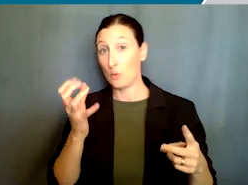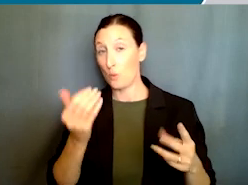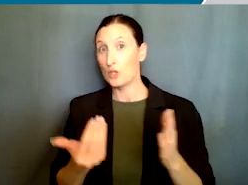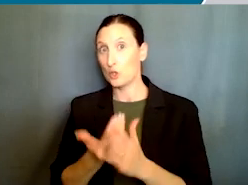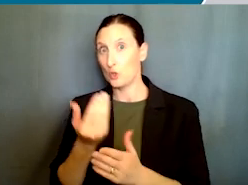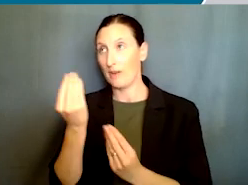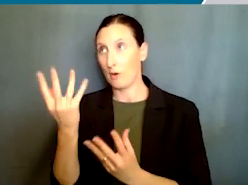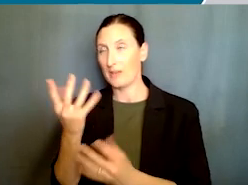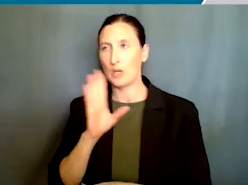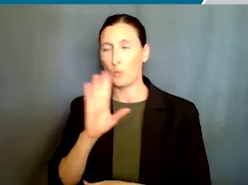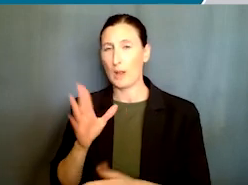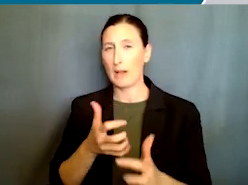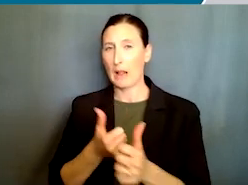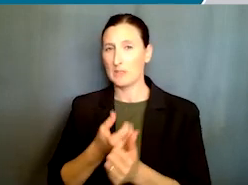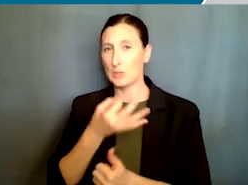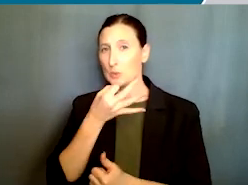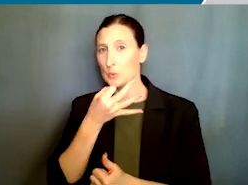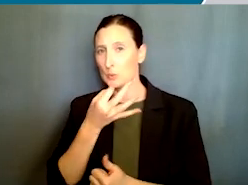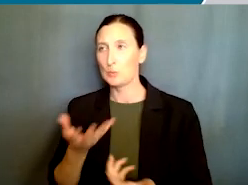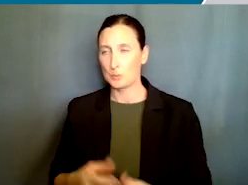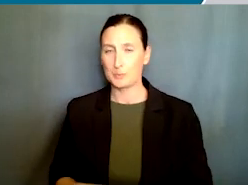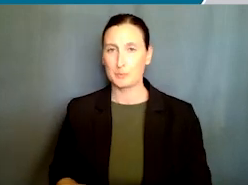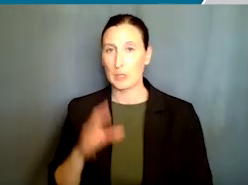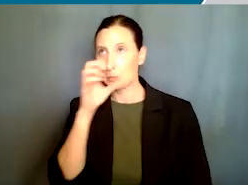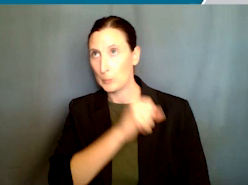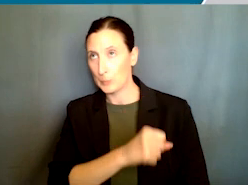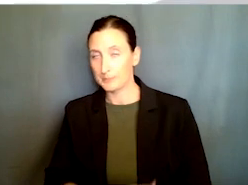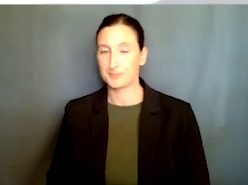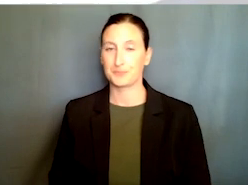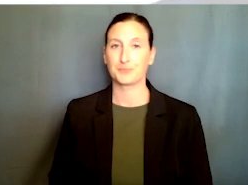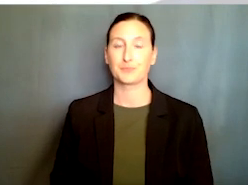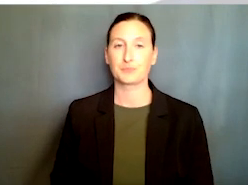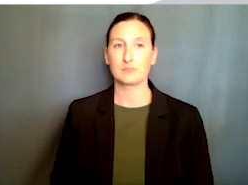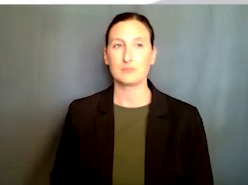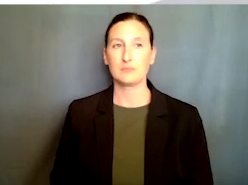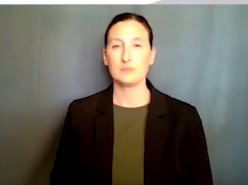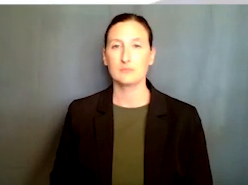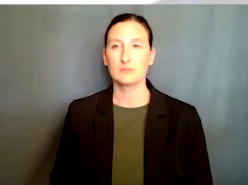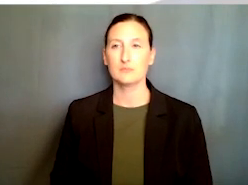updated presumably sometime sooner rather than later. Next, this is the DMS,